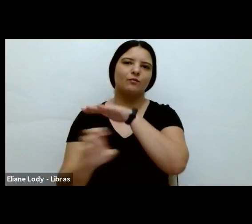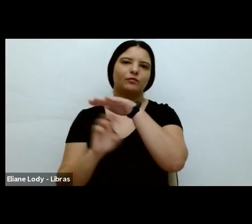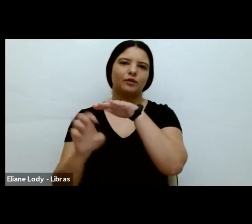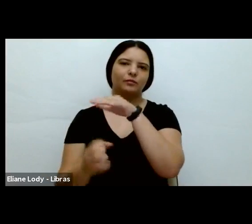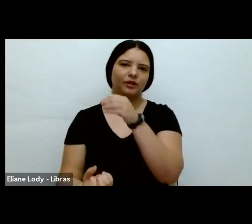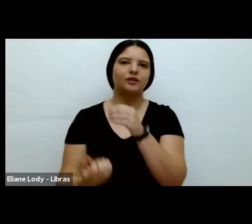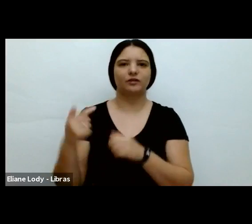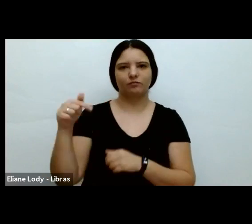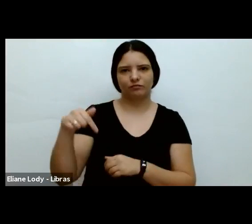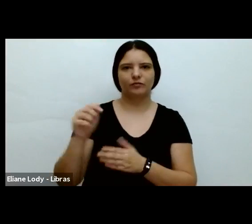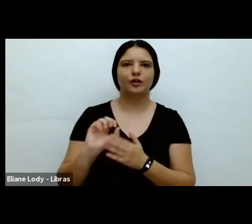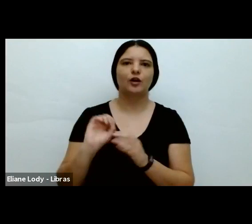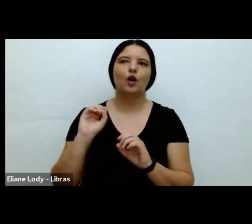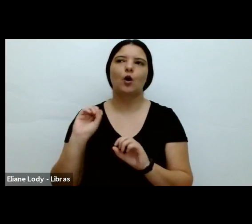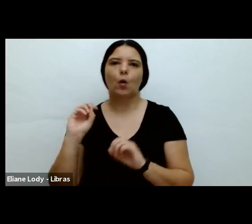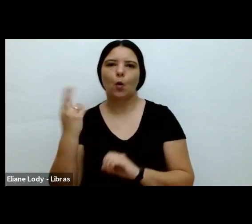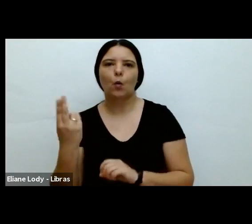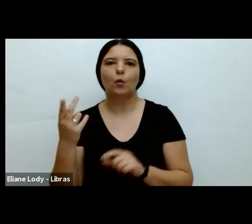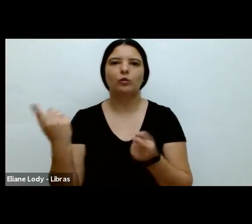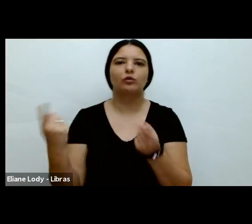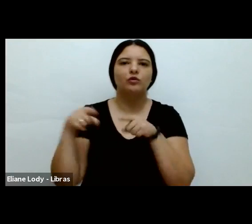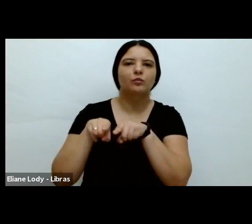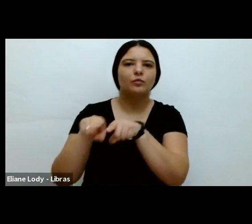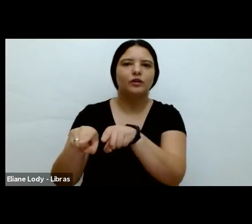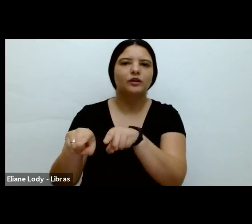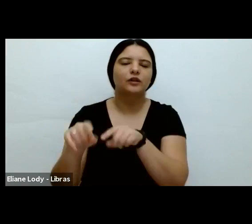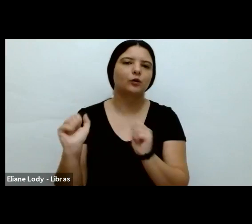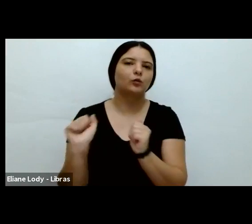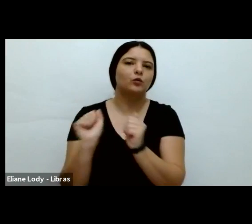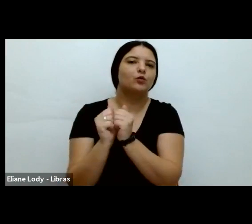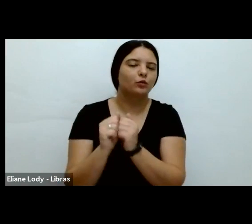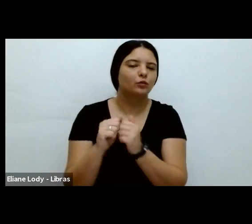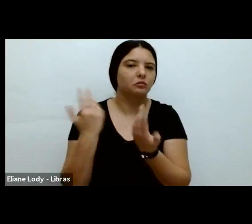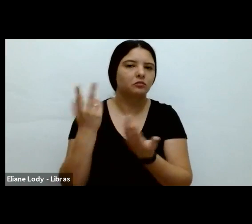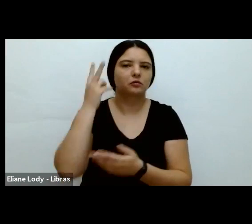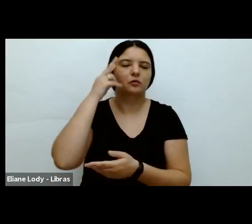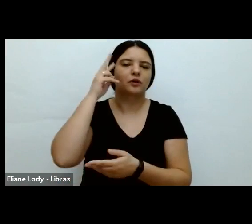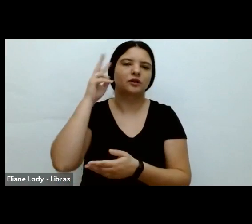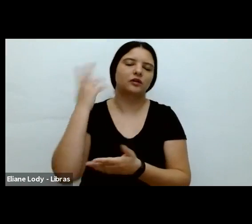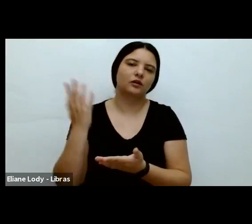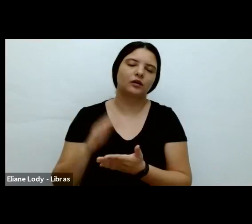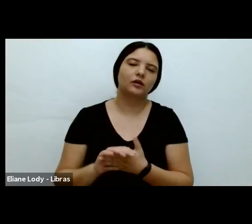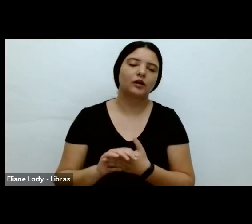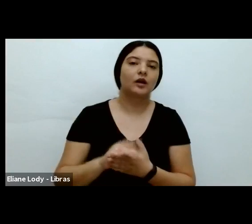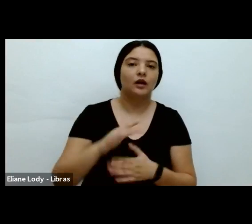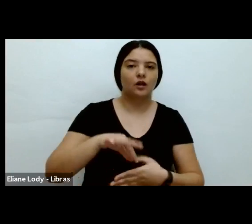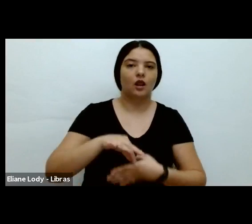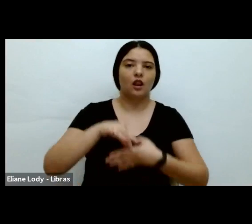of each of the partners. Want to solve a